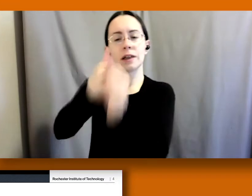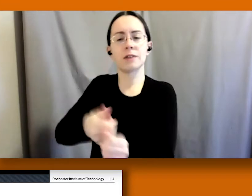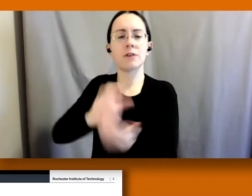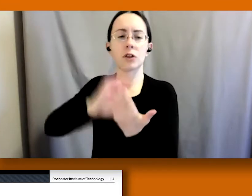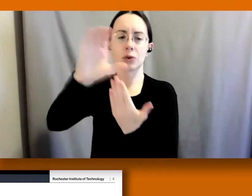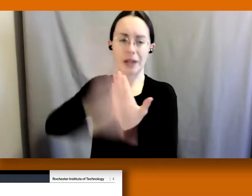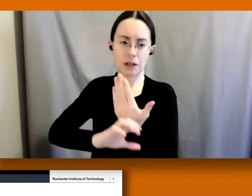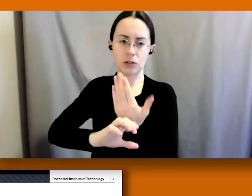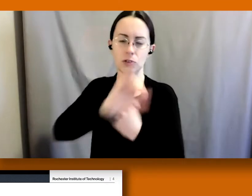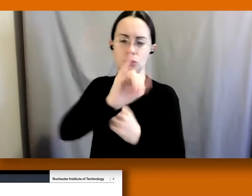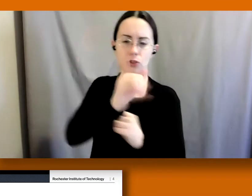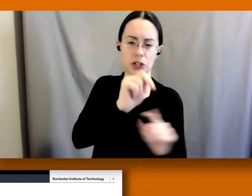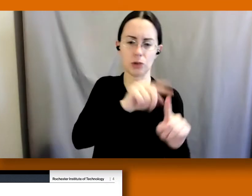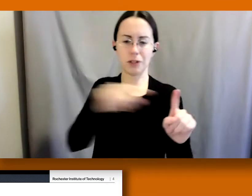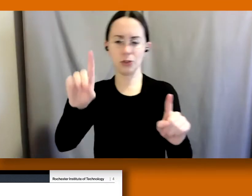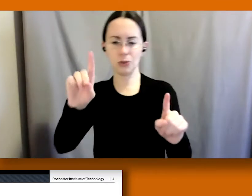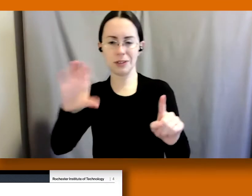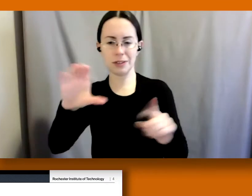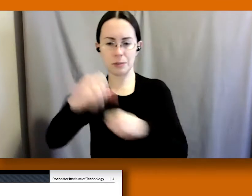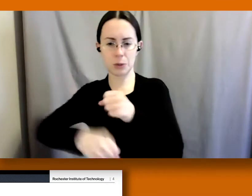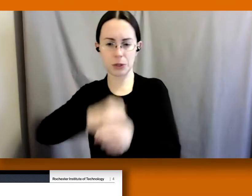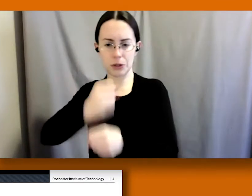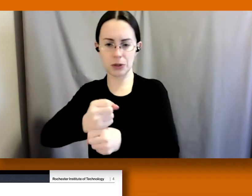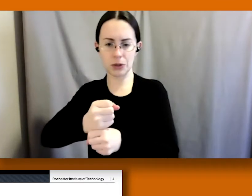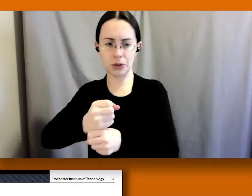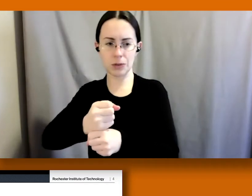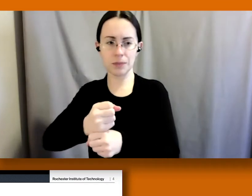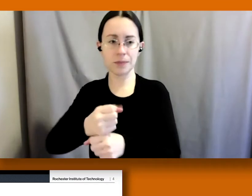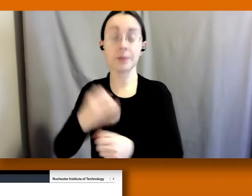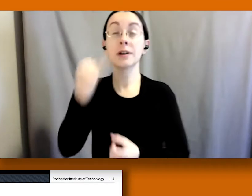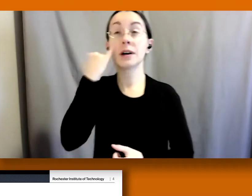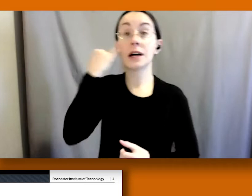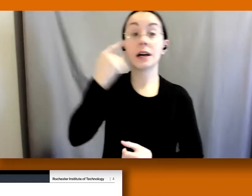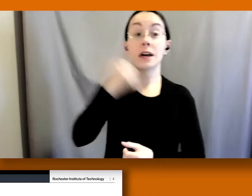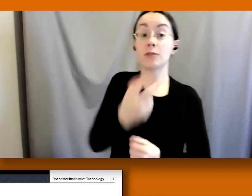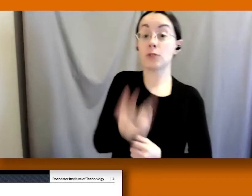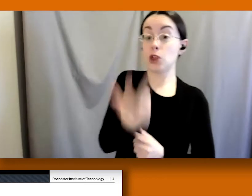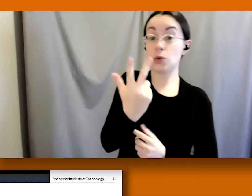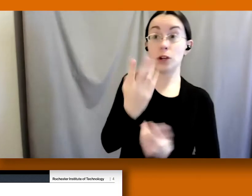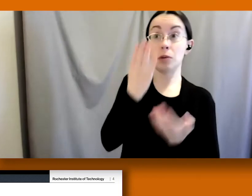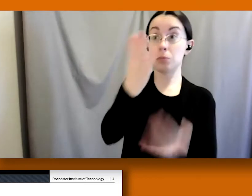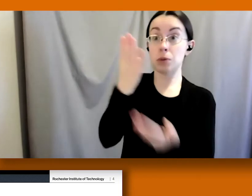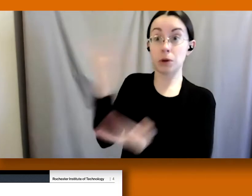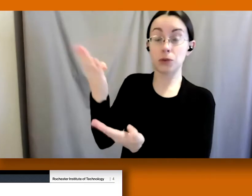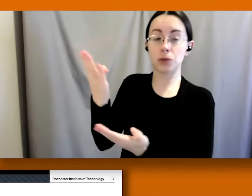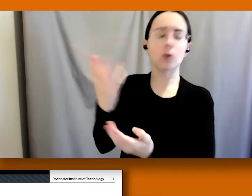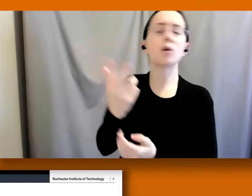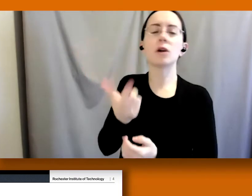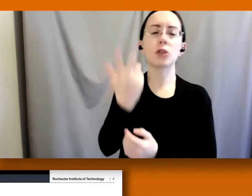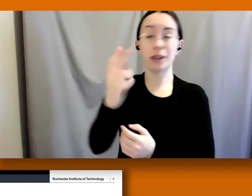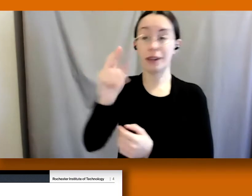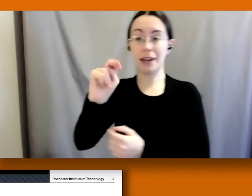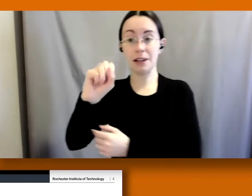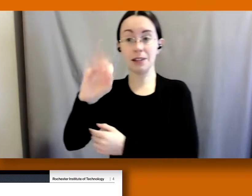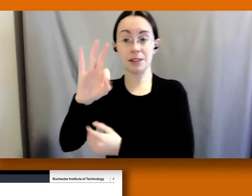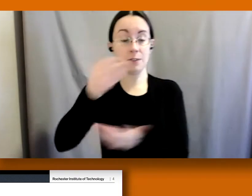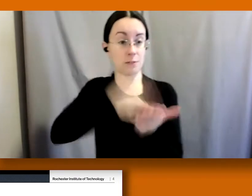So, you may have three proposals, or three funded awards from NSF, um,